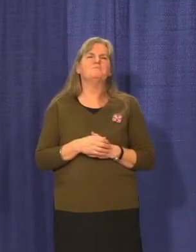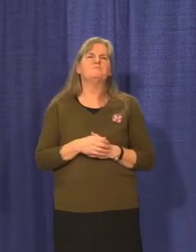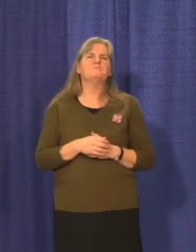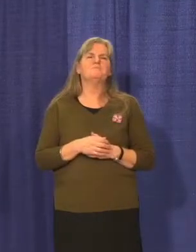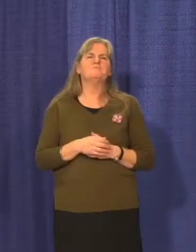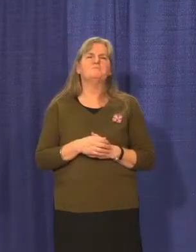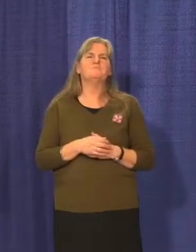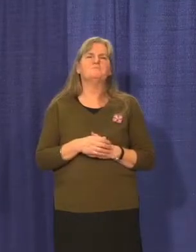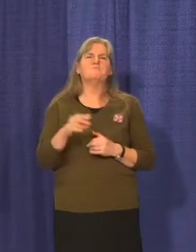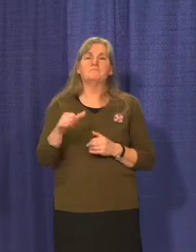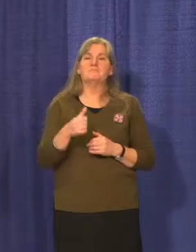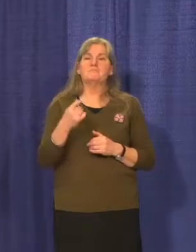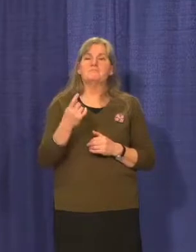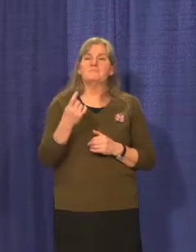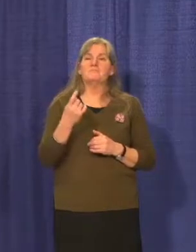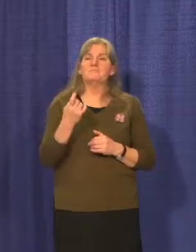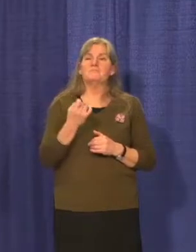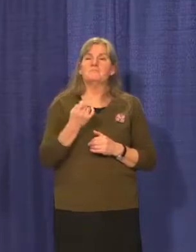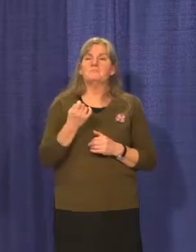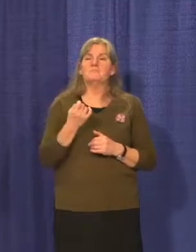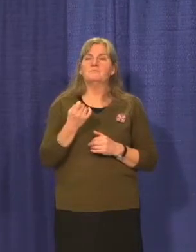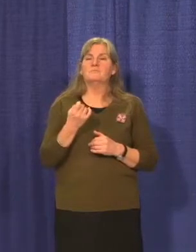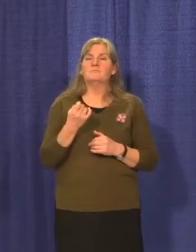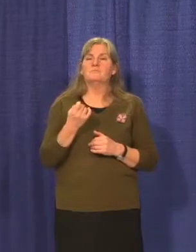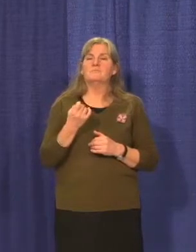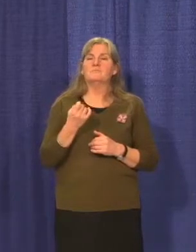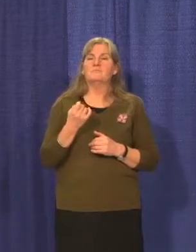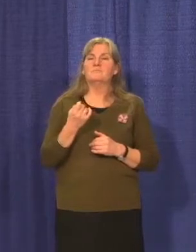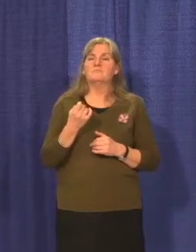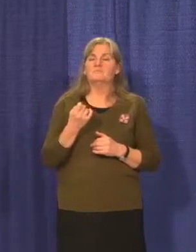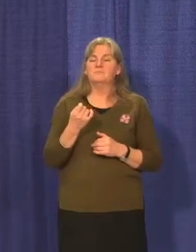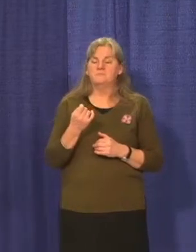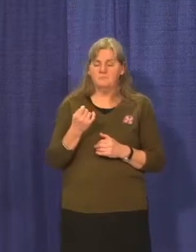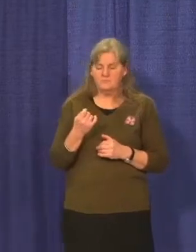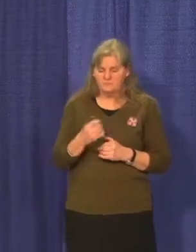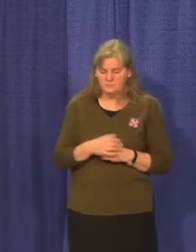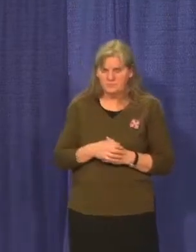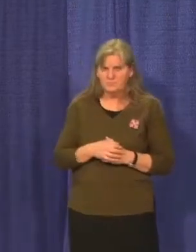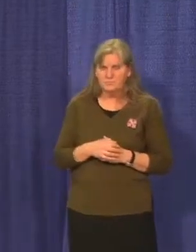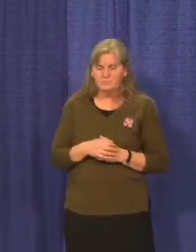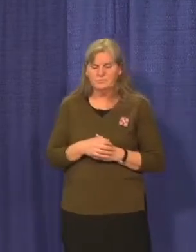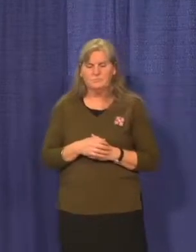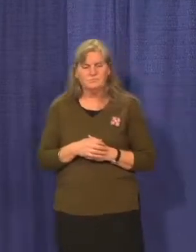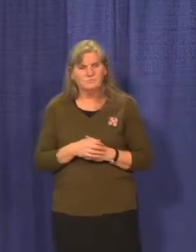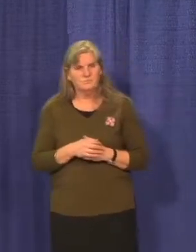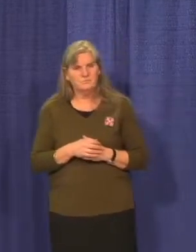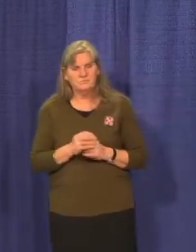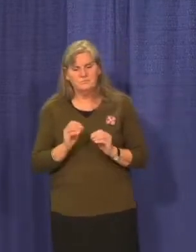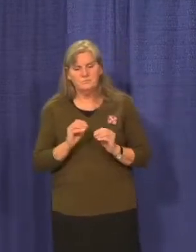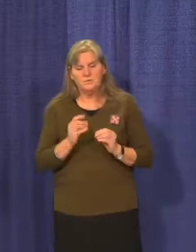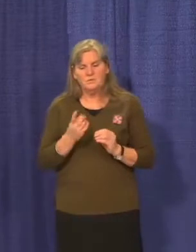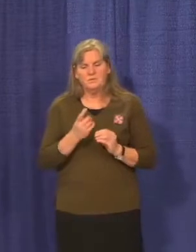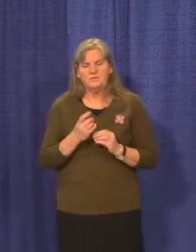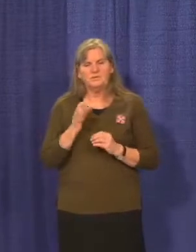[ Speaking French ] Maryne, L'Aurore boréale. [ Speaking French ]